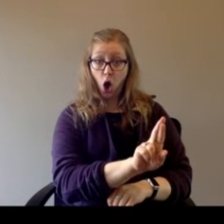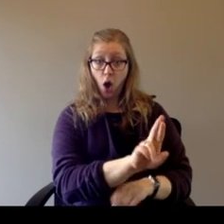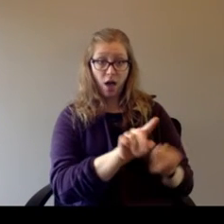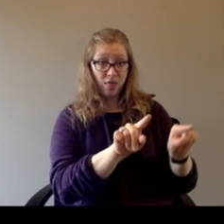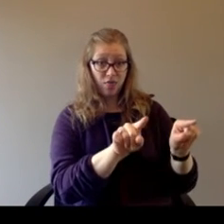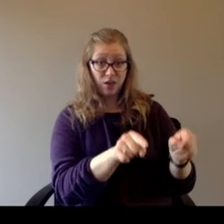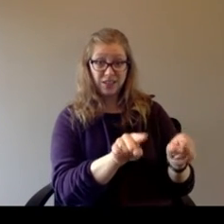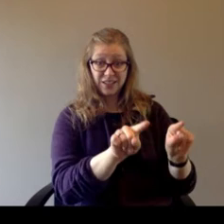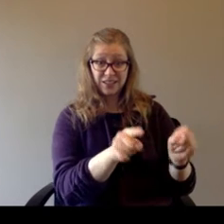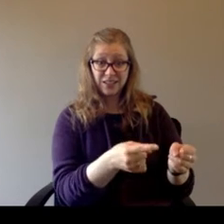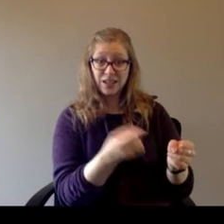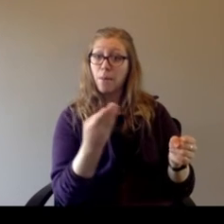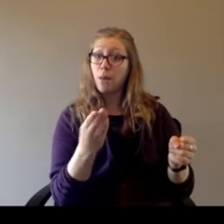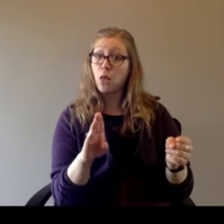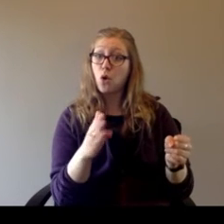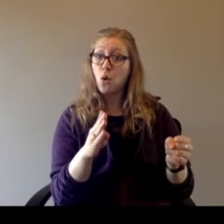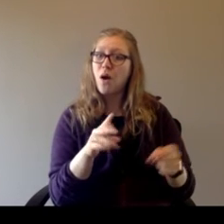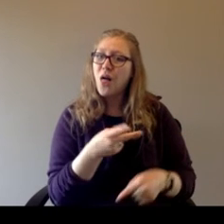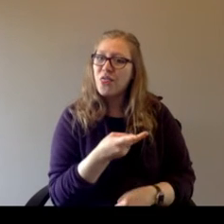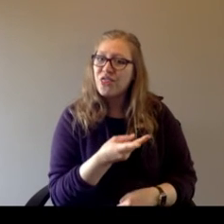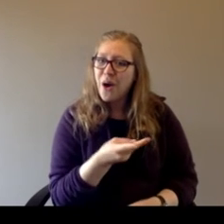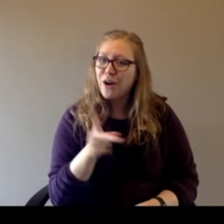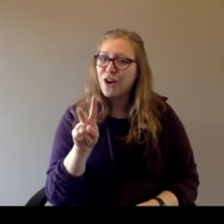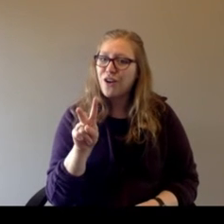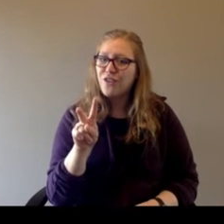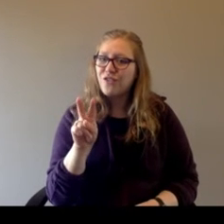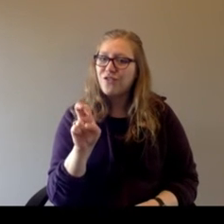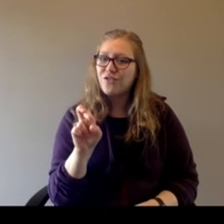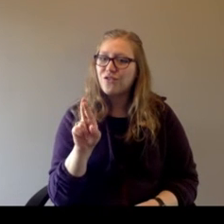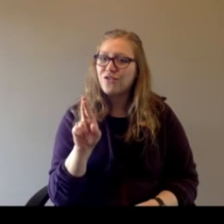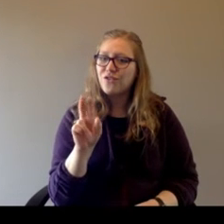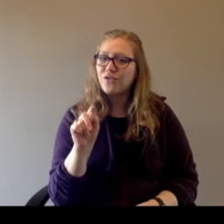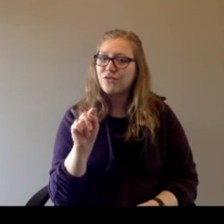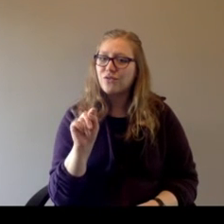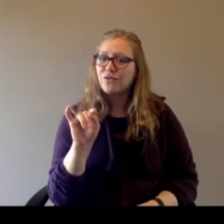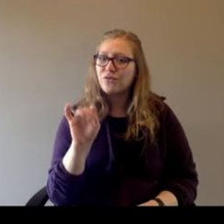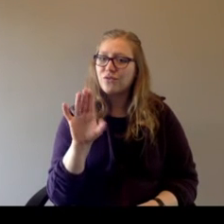Oftentimes when you have triangles connected in this fashion, you're going to use vertical angles somewhere.